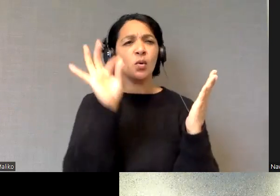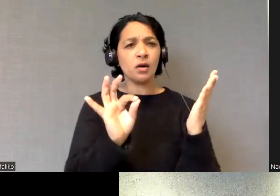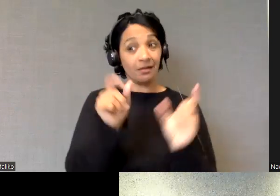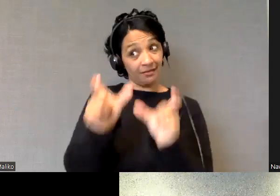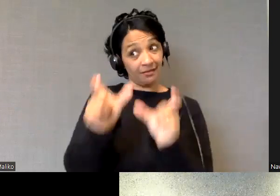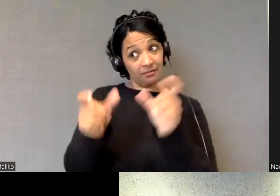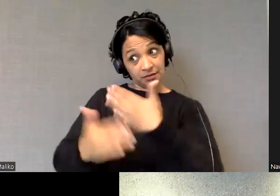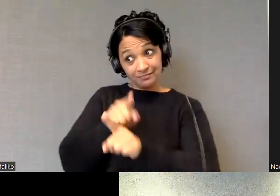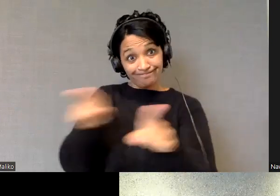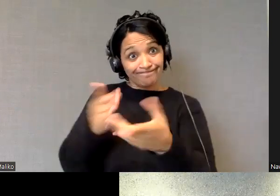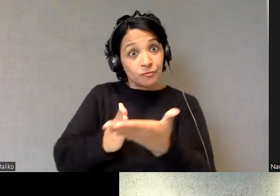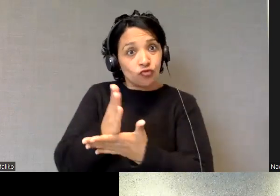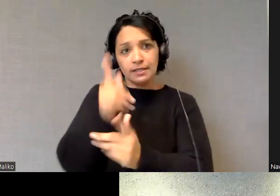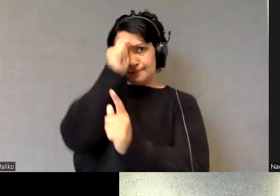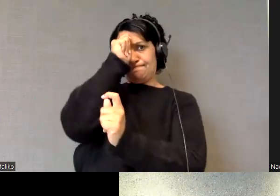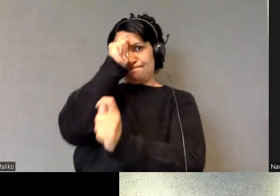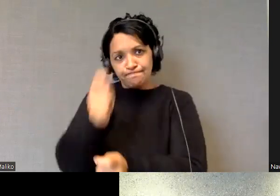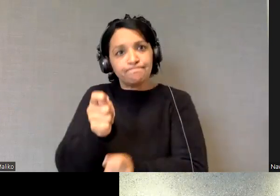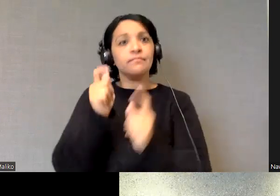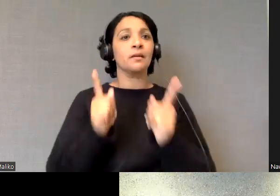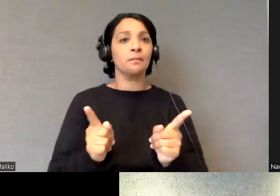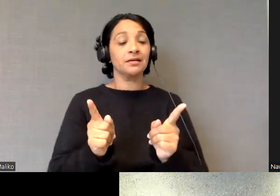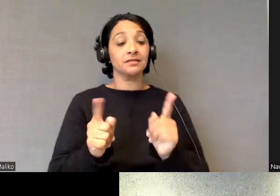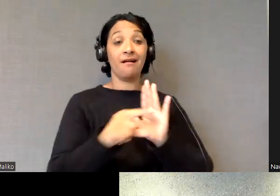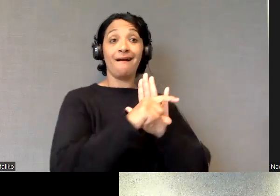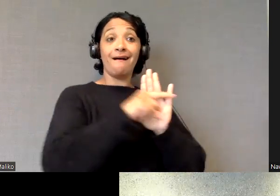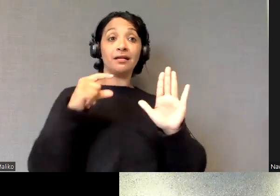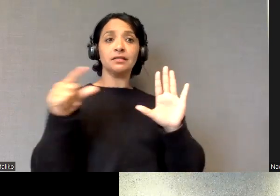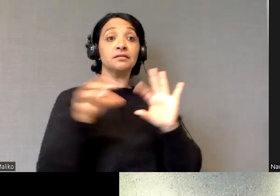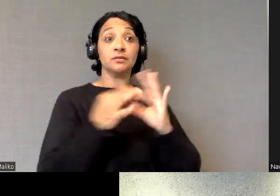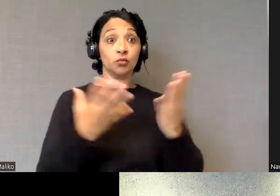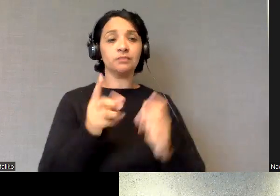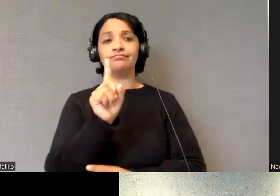application of Article 11.